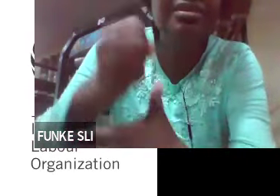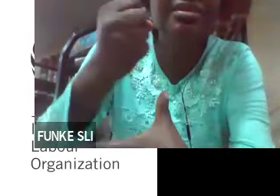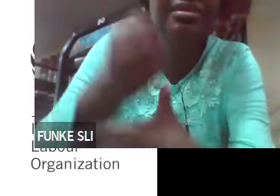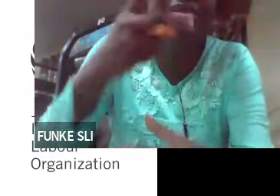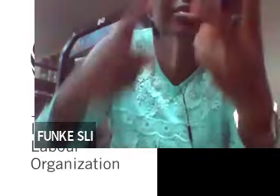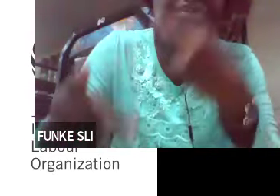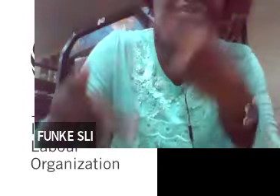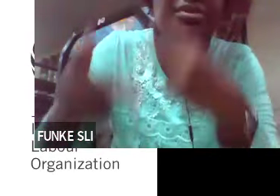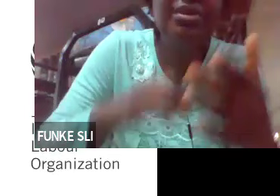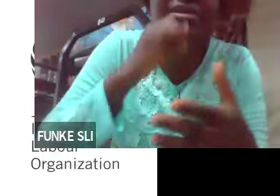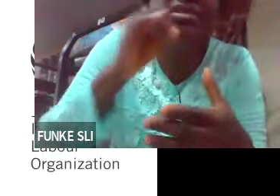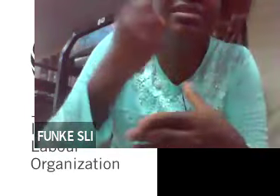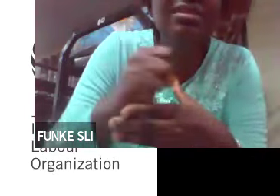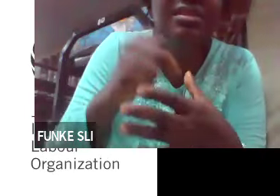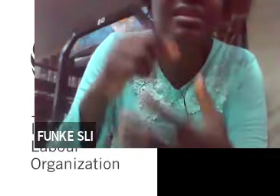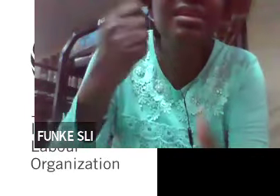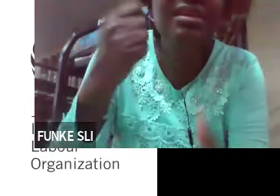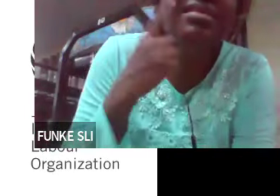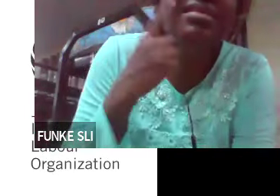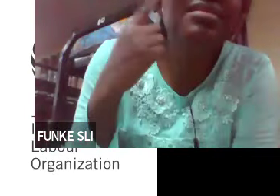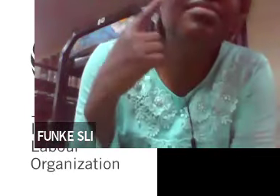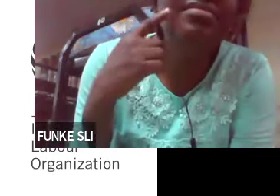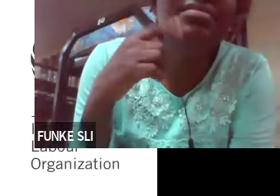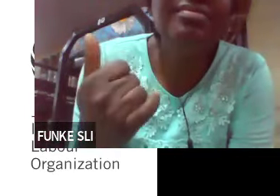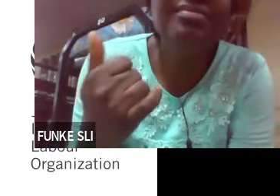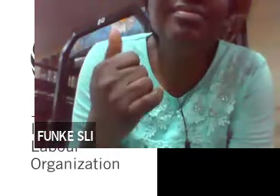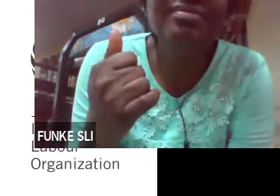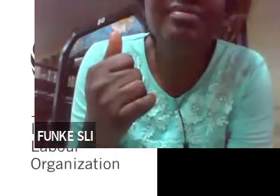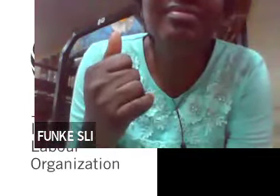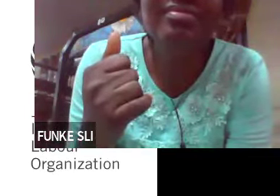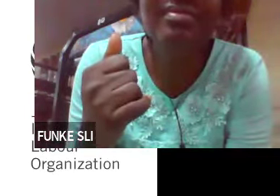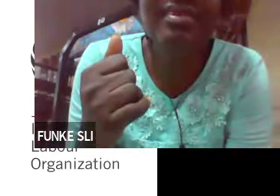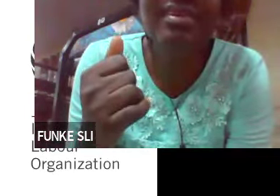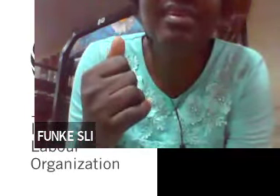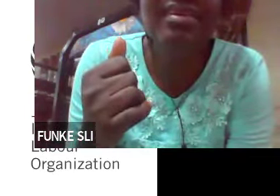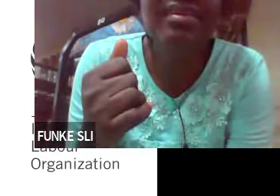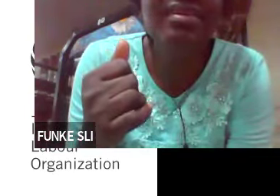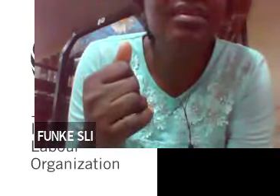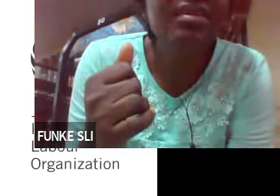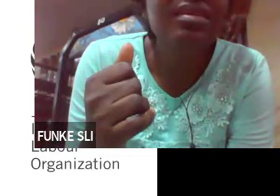Dotun Akinseinde: Madam Funke. If there's anybody in the deaf cluster you just pick up. Okay, Esther, let's hear from you, Esther.